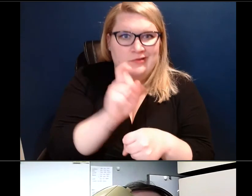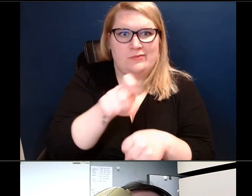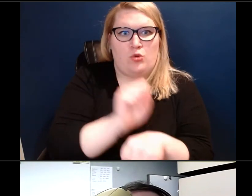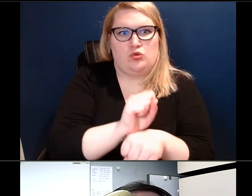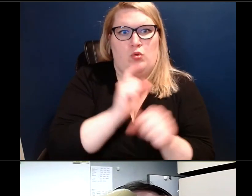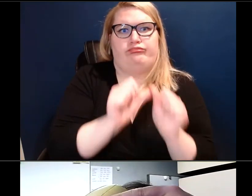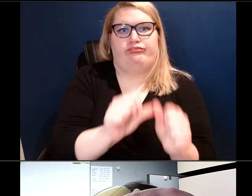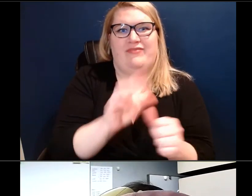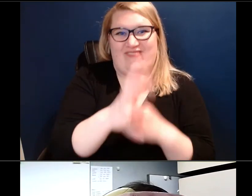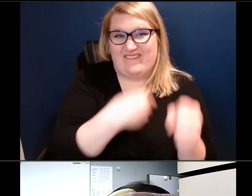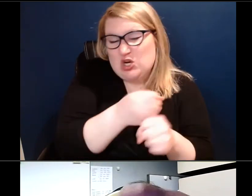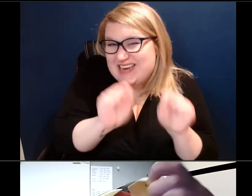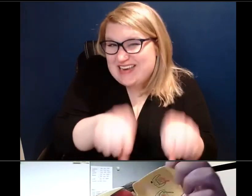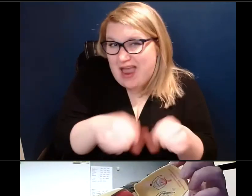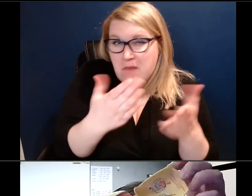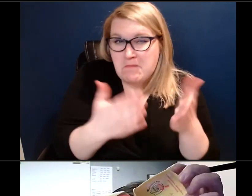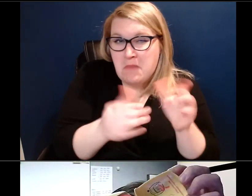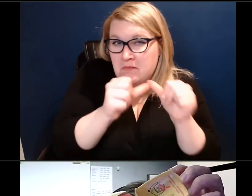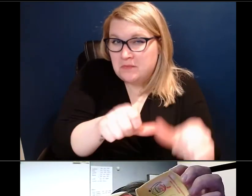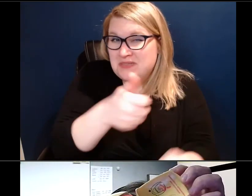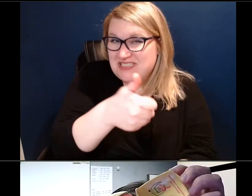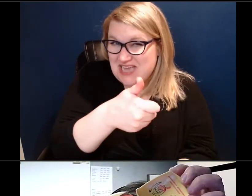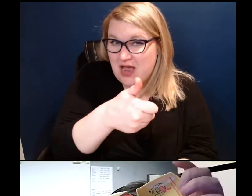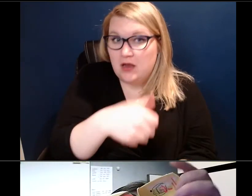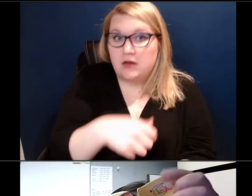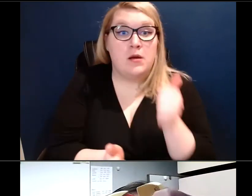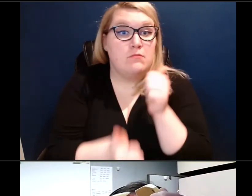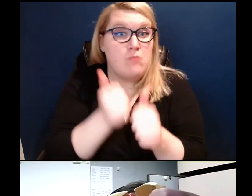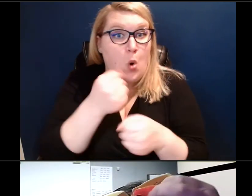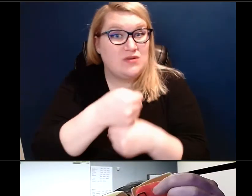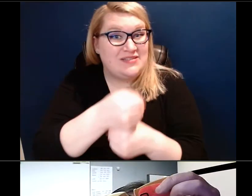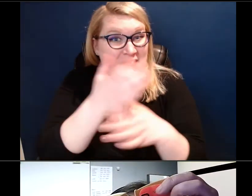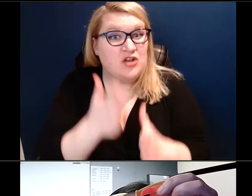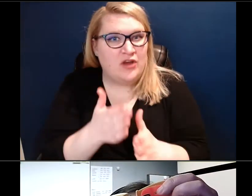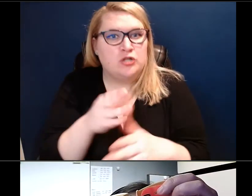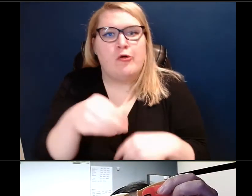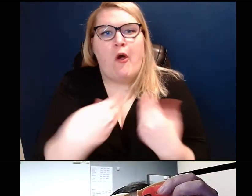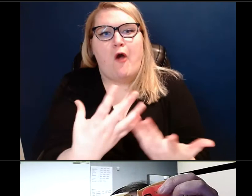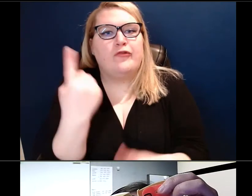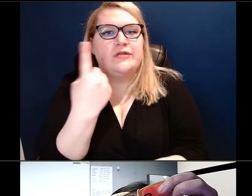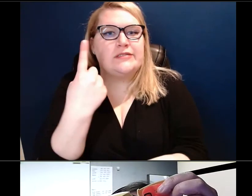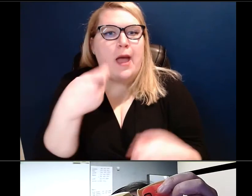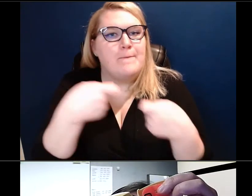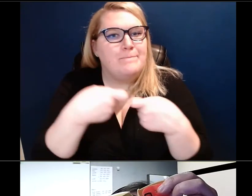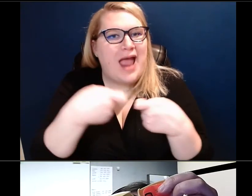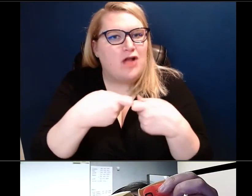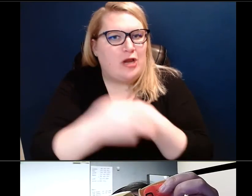It could be 10 and most manufacturers offer some type of battery replacement service.